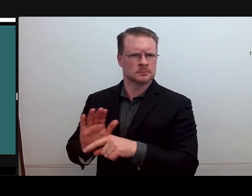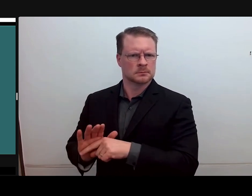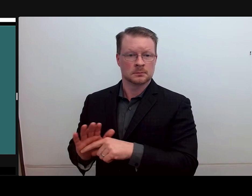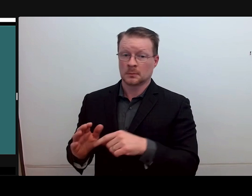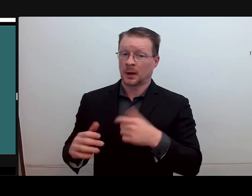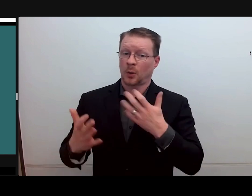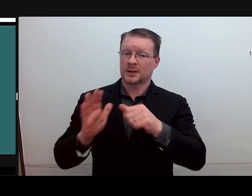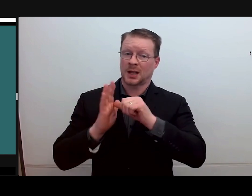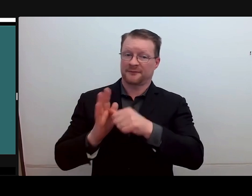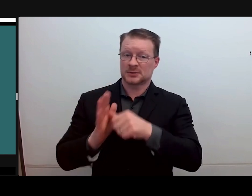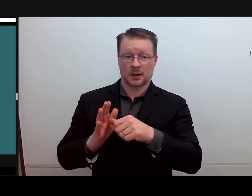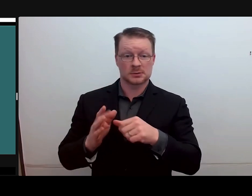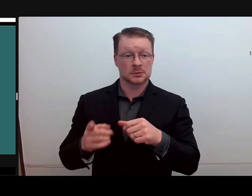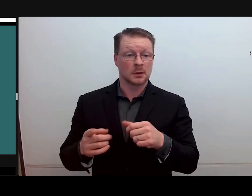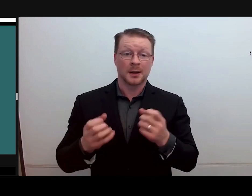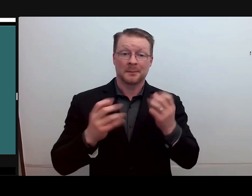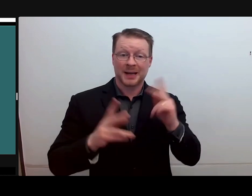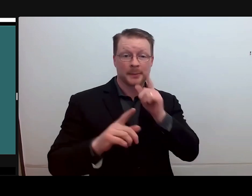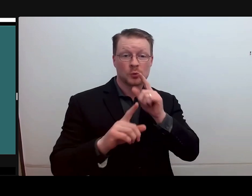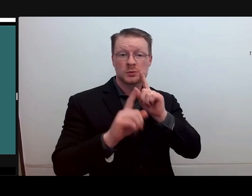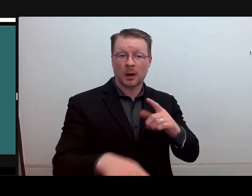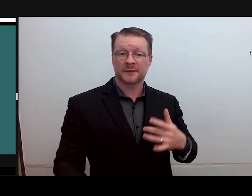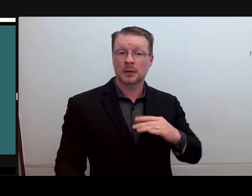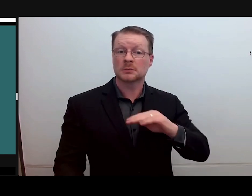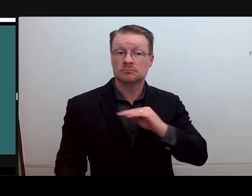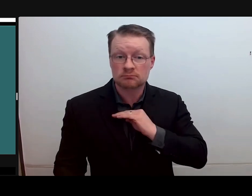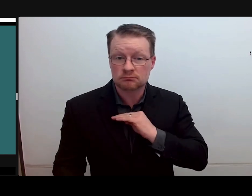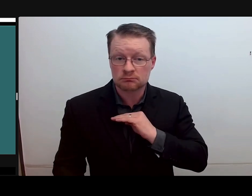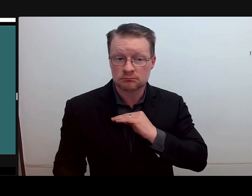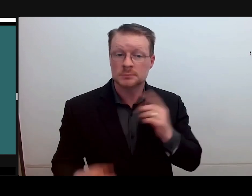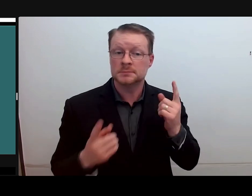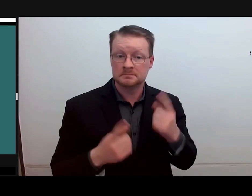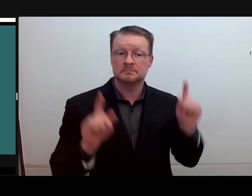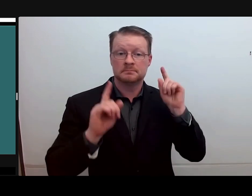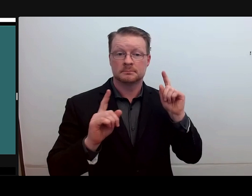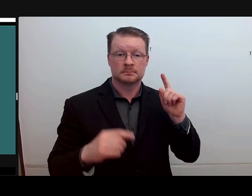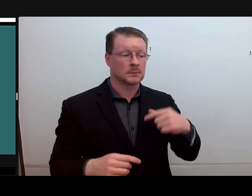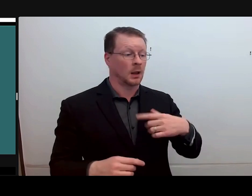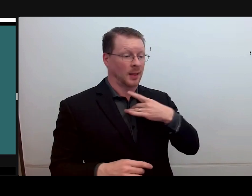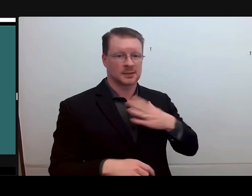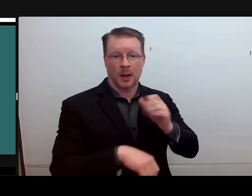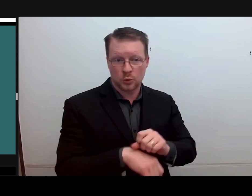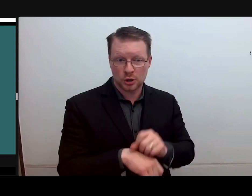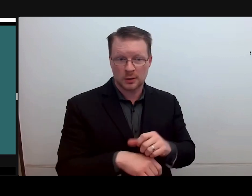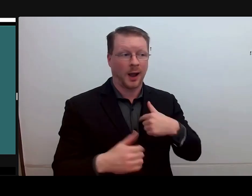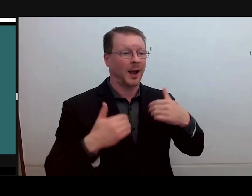My comments thus far have seemed to be overly negative, but many people who respond to the surveys indicate a positive response.